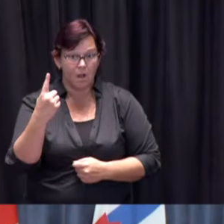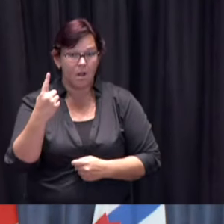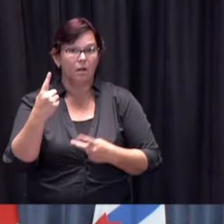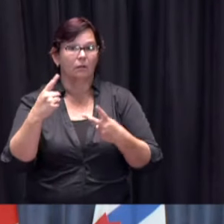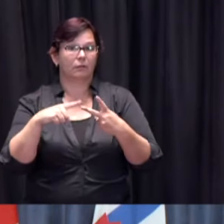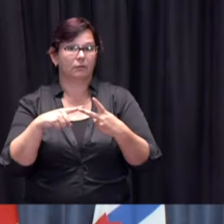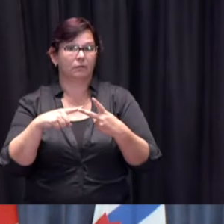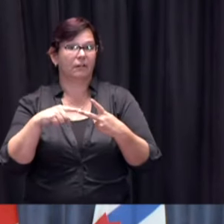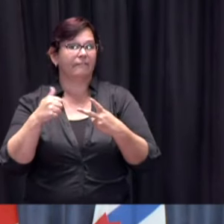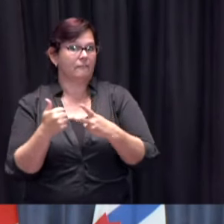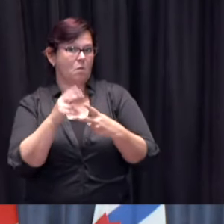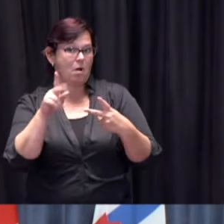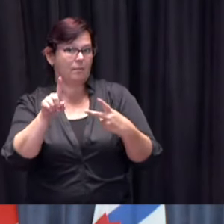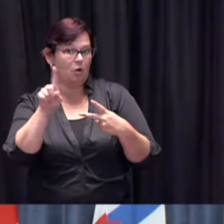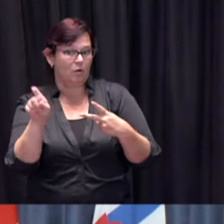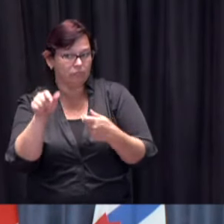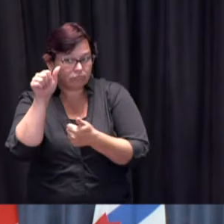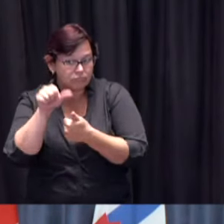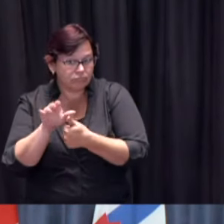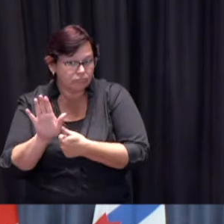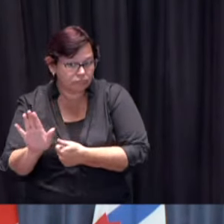All three speakers will be available to the media.